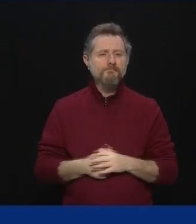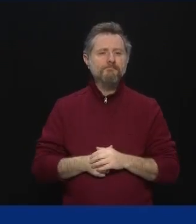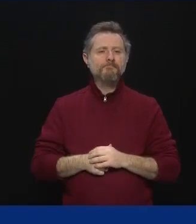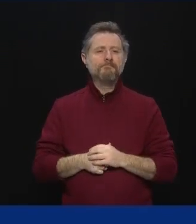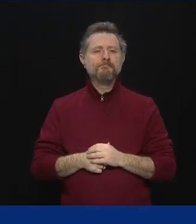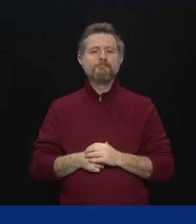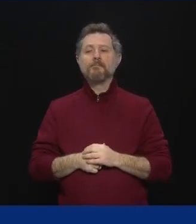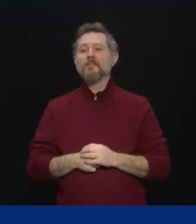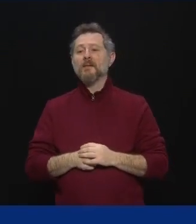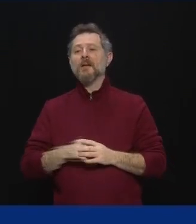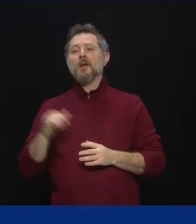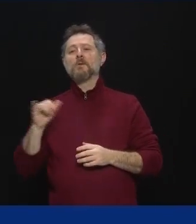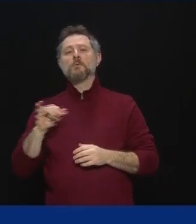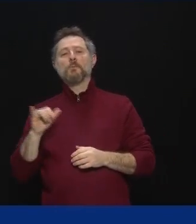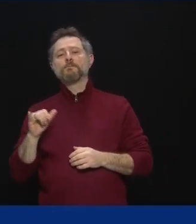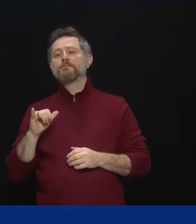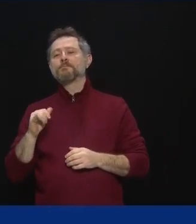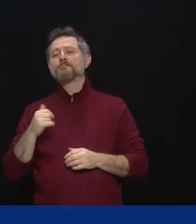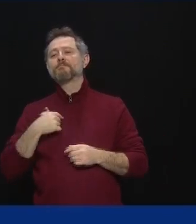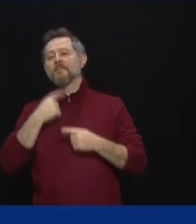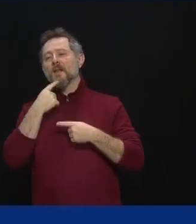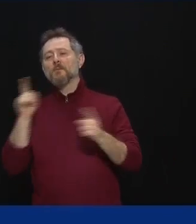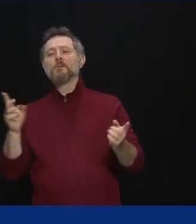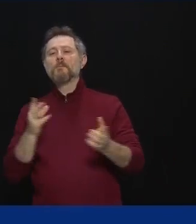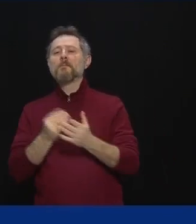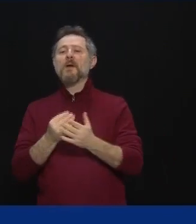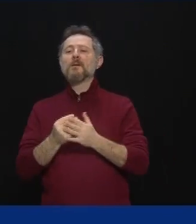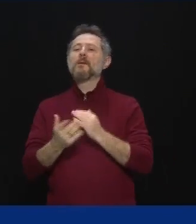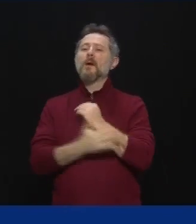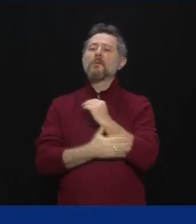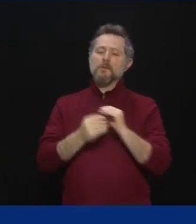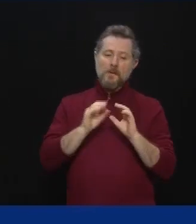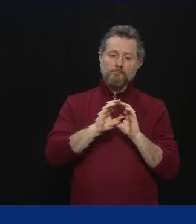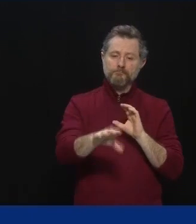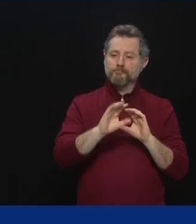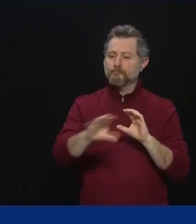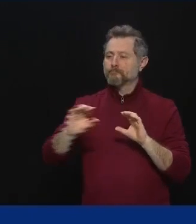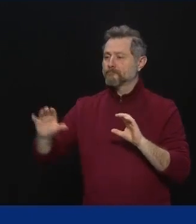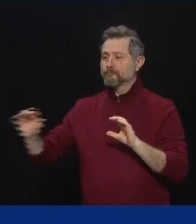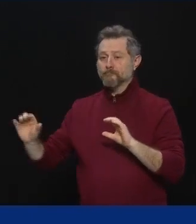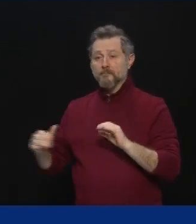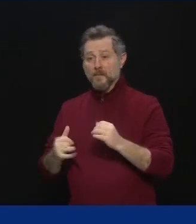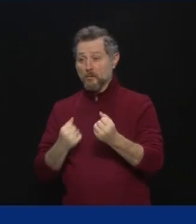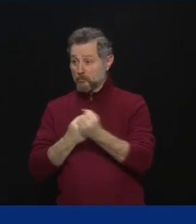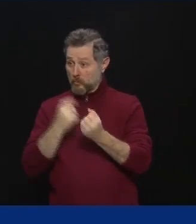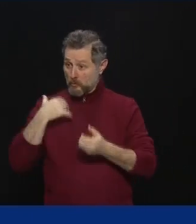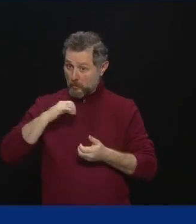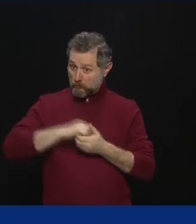STANDING UP THROUGHOUT THIS PROCESS, ACTUALLY ADD 40 NEW ONES AND MORE BOOSTERS SITES AND